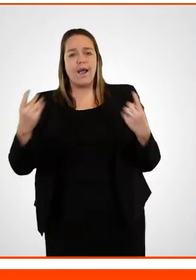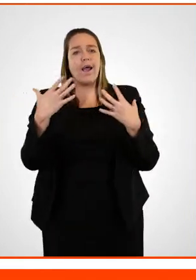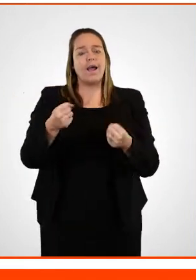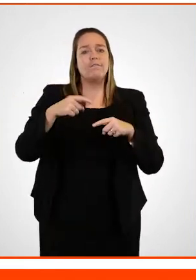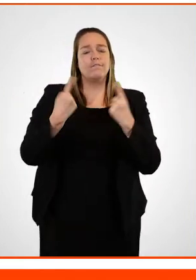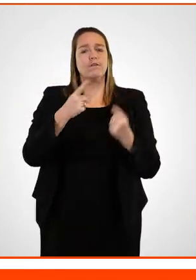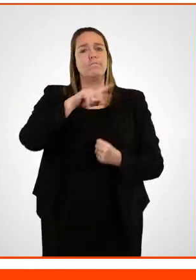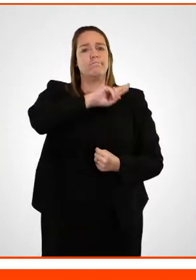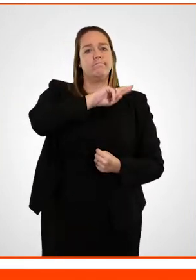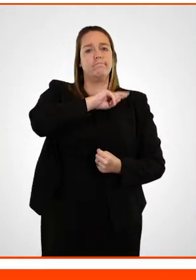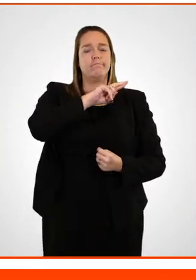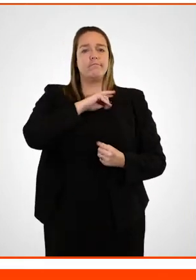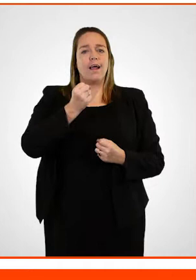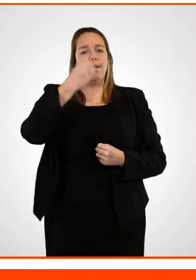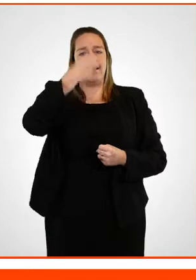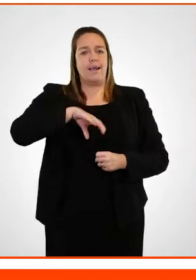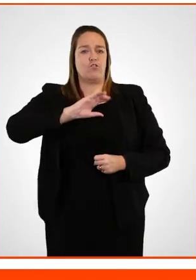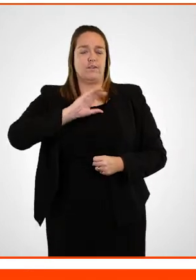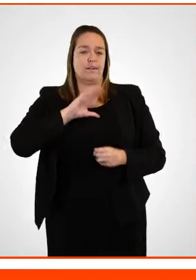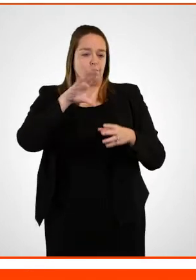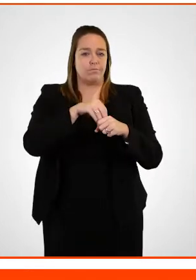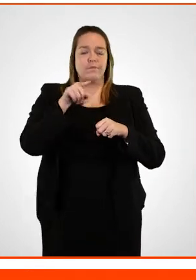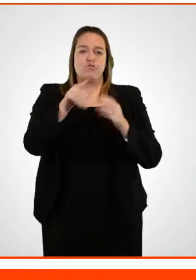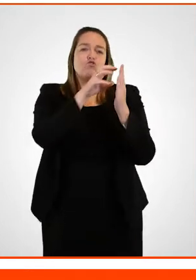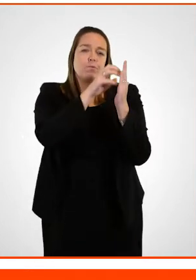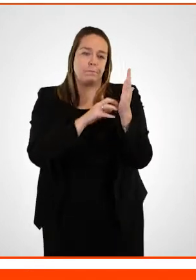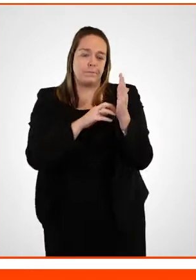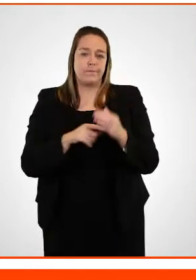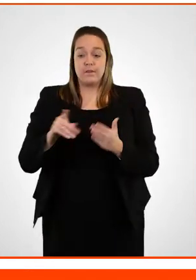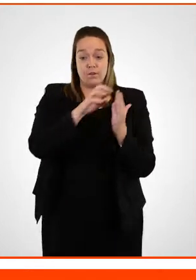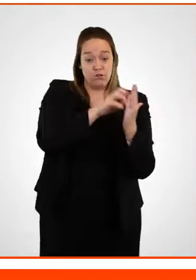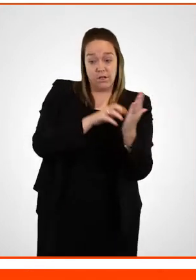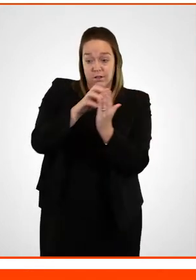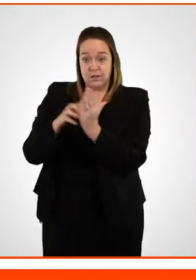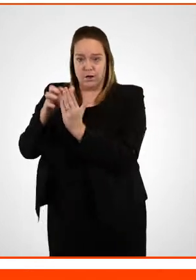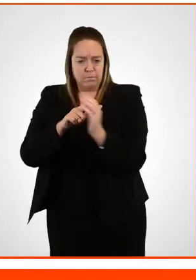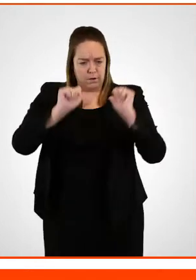in this readers' theatre script and the student practises his or her lines